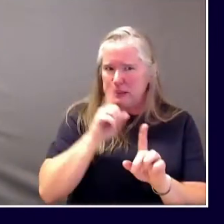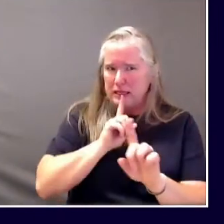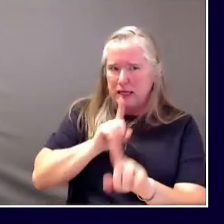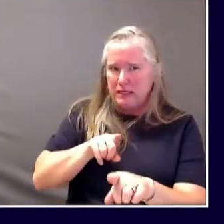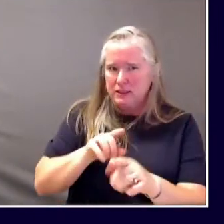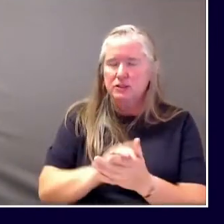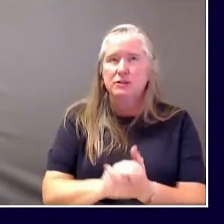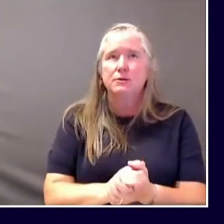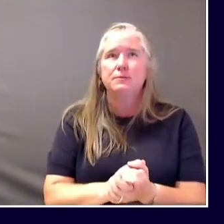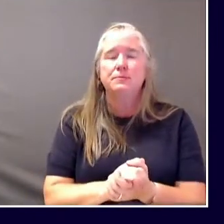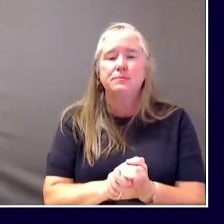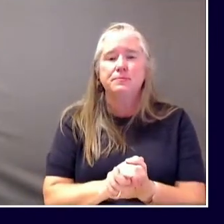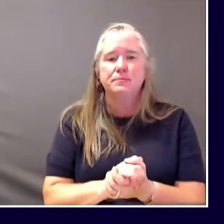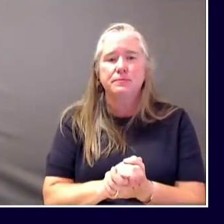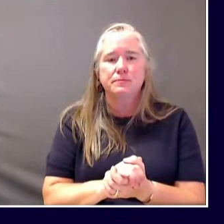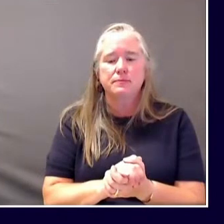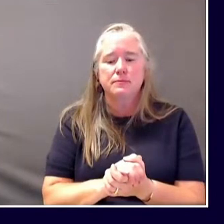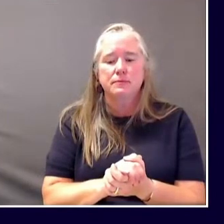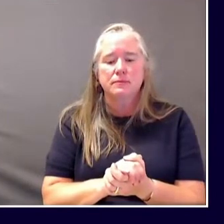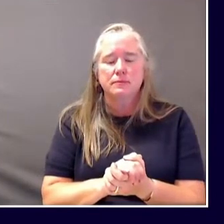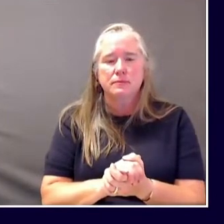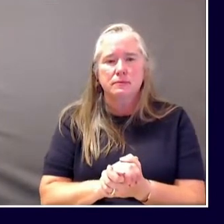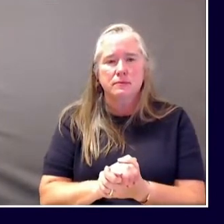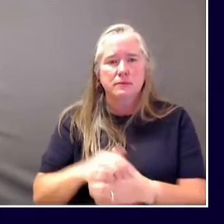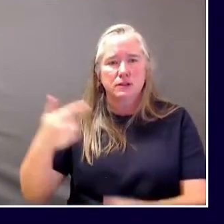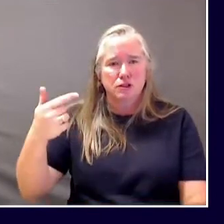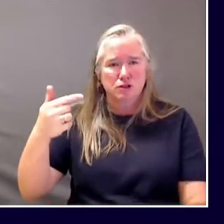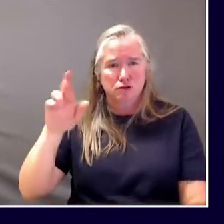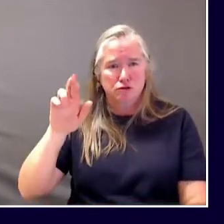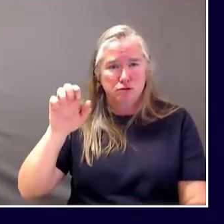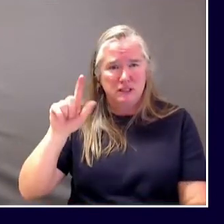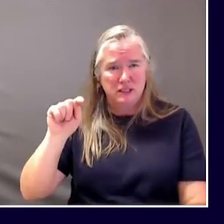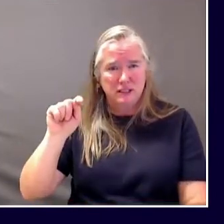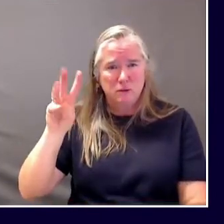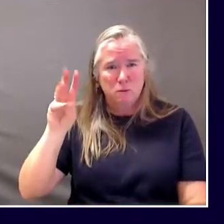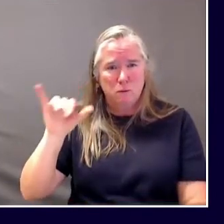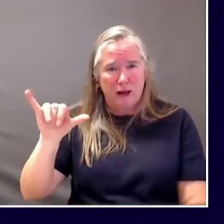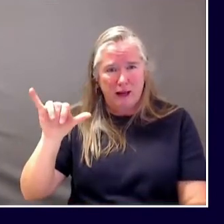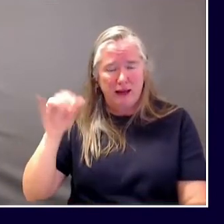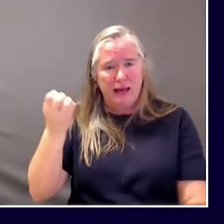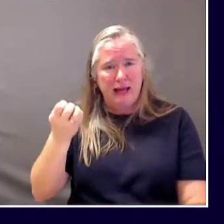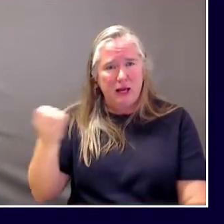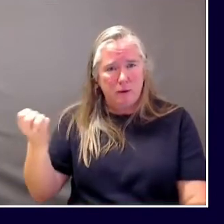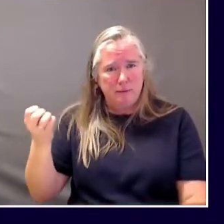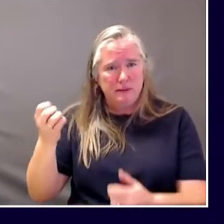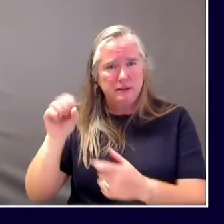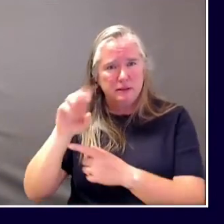nail on the head greenway